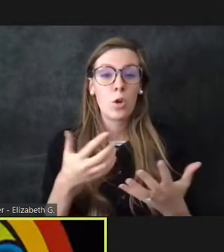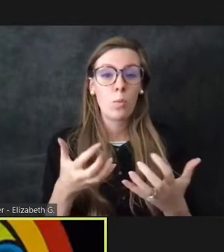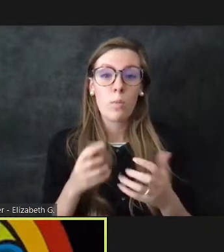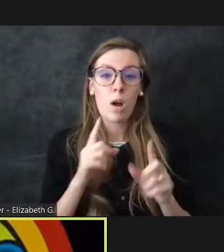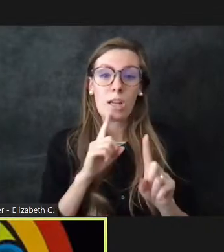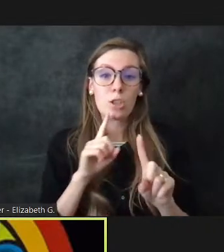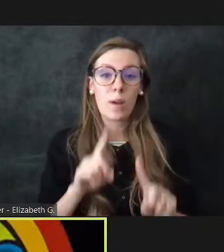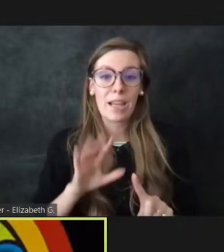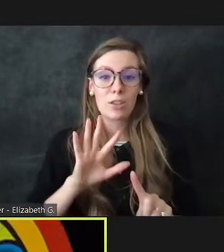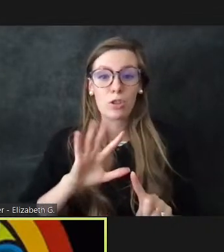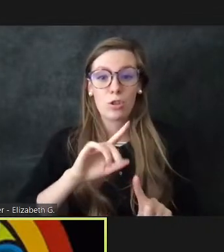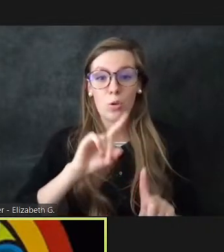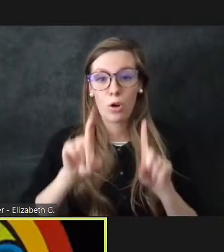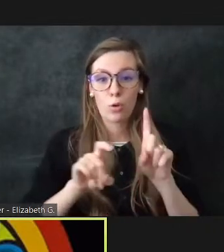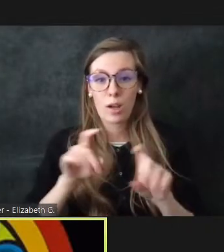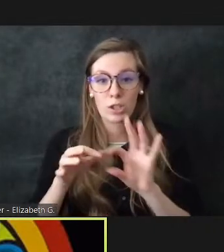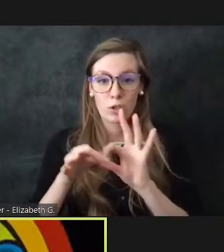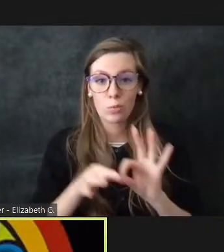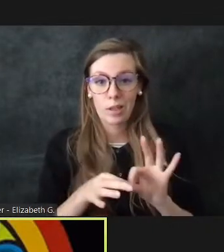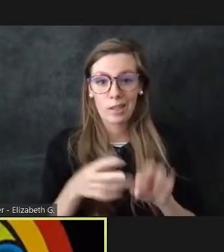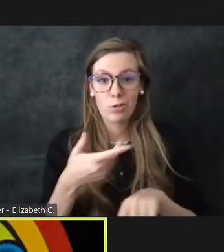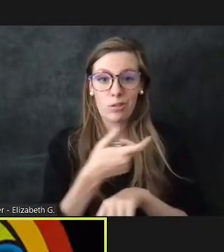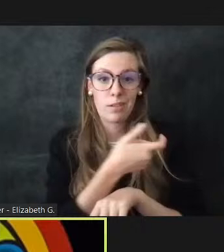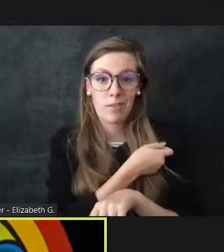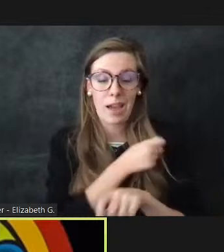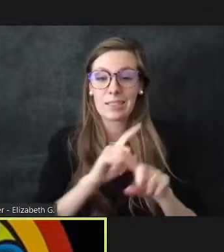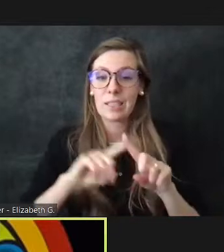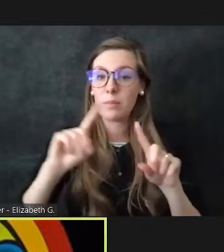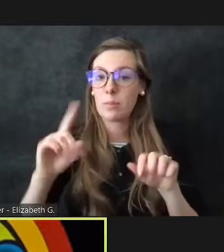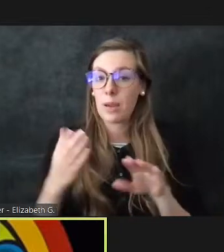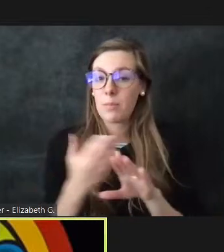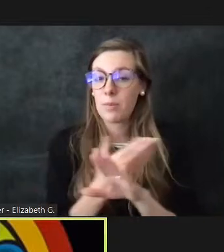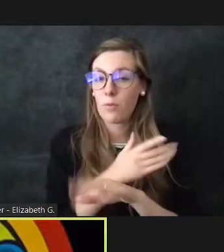regards to the vaccine, but first, let's share